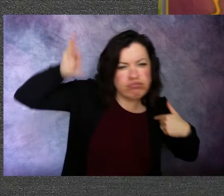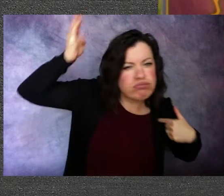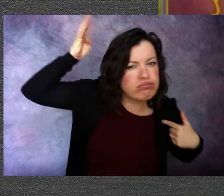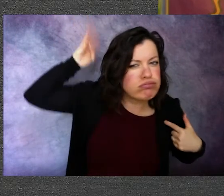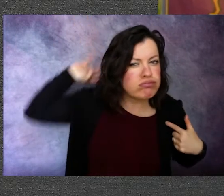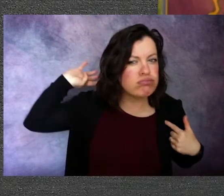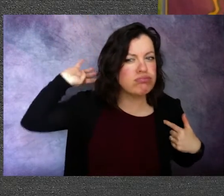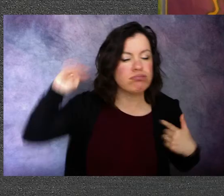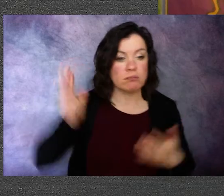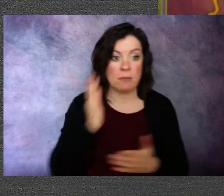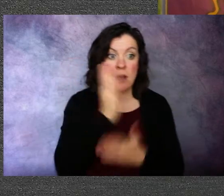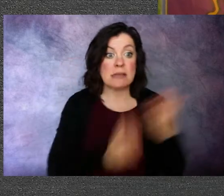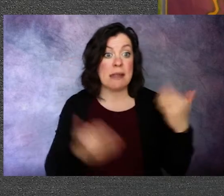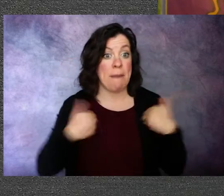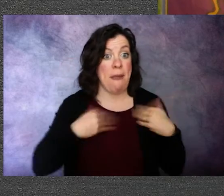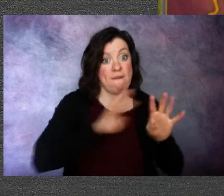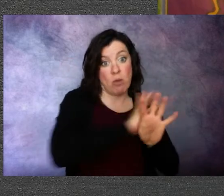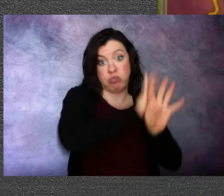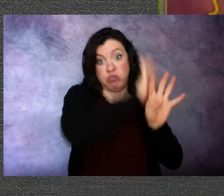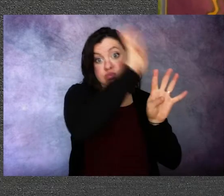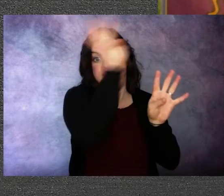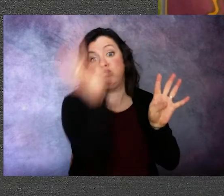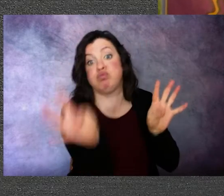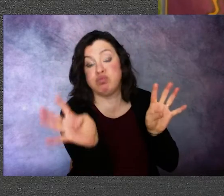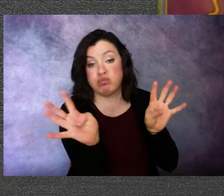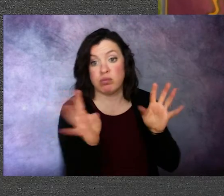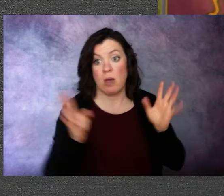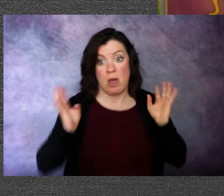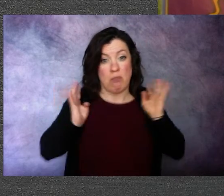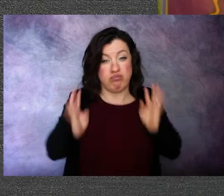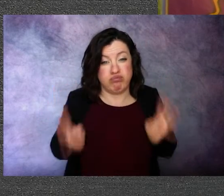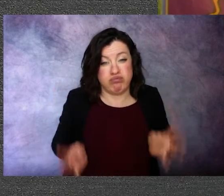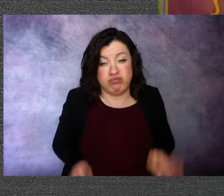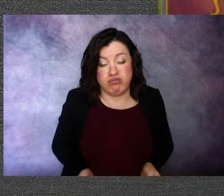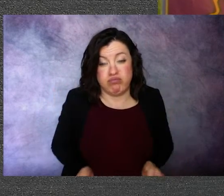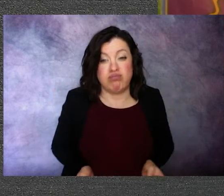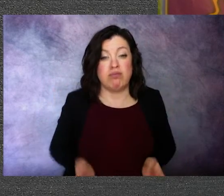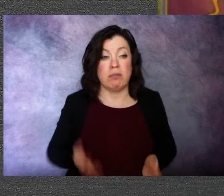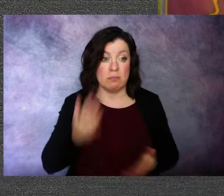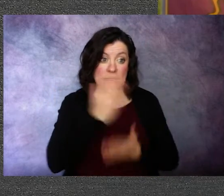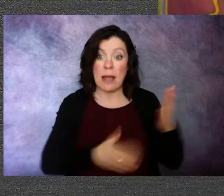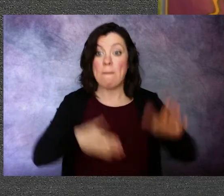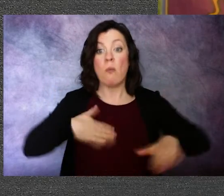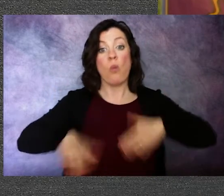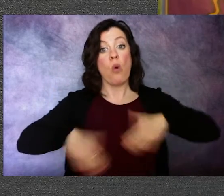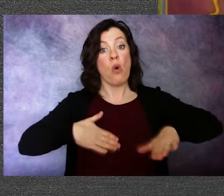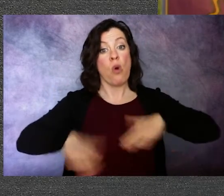Some have plates. Some walk on four legs. Some on two.